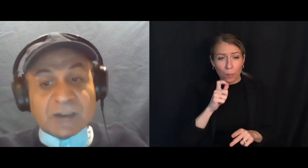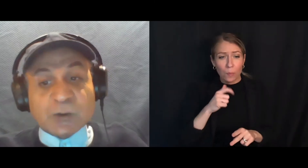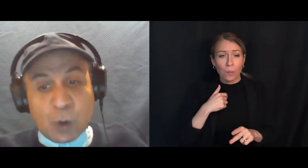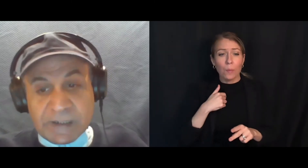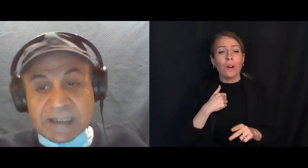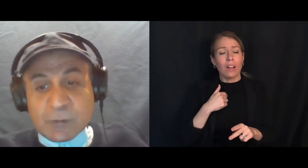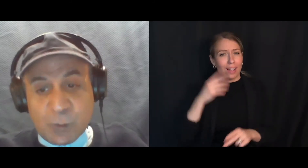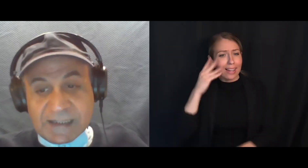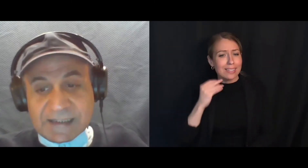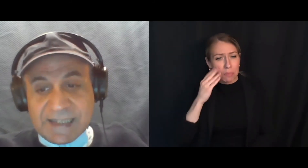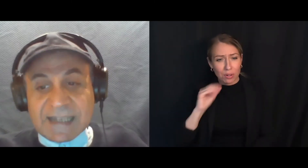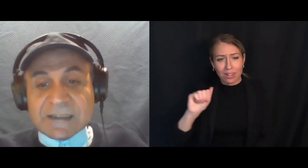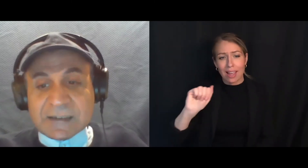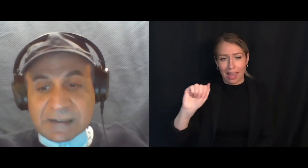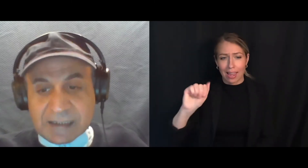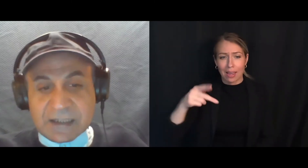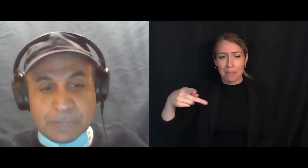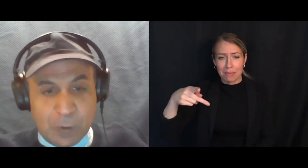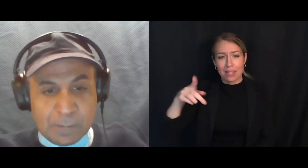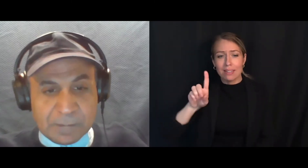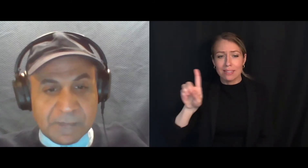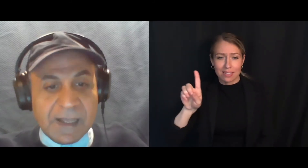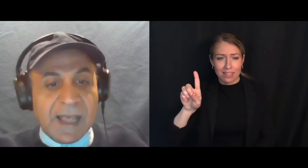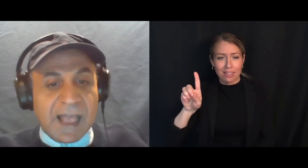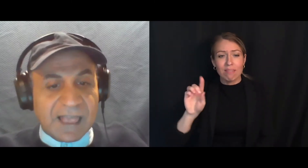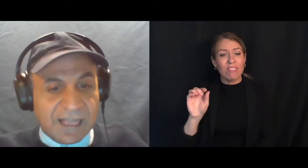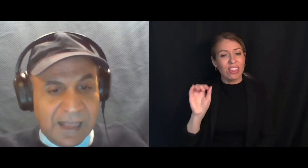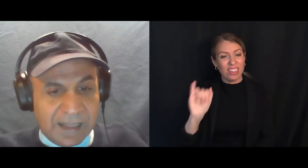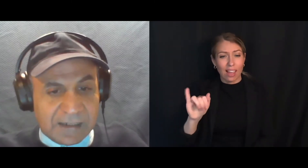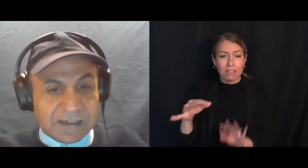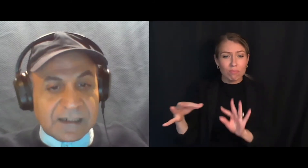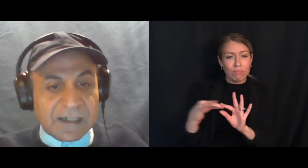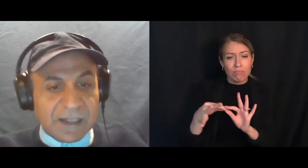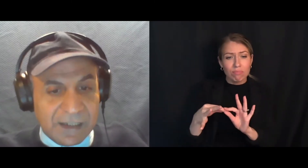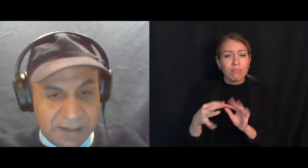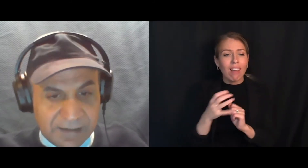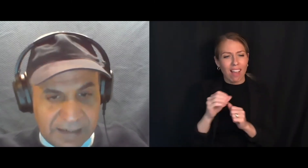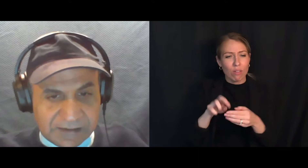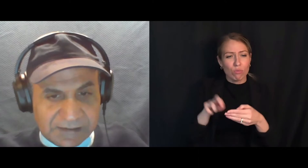that is correlated with and resulted from their hearing loss.